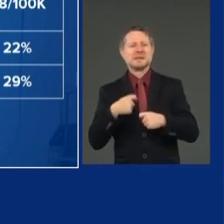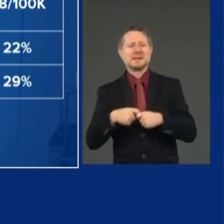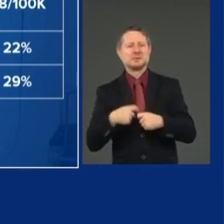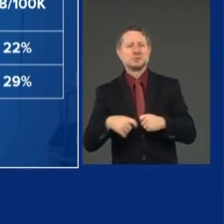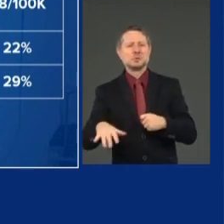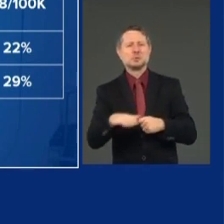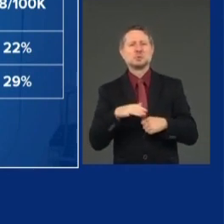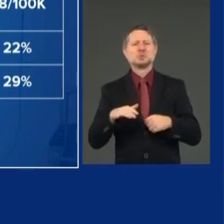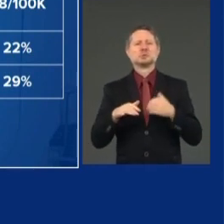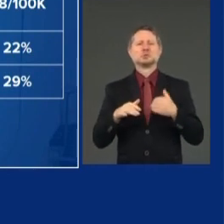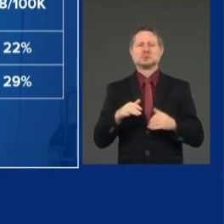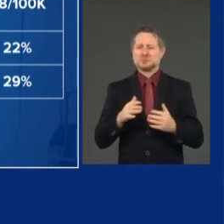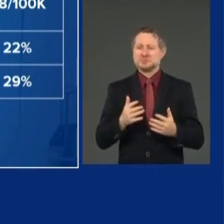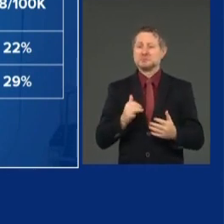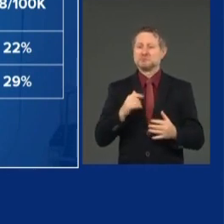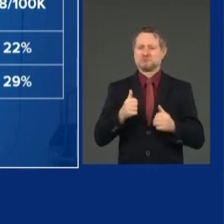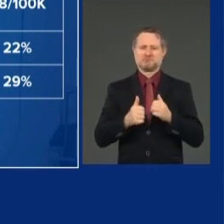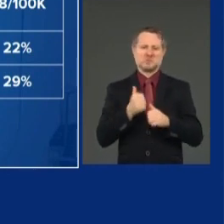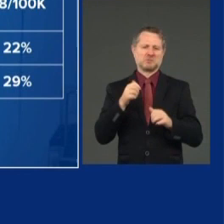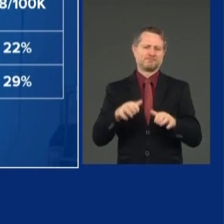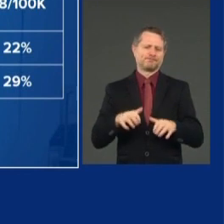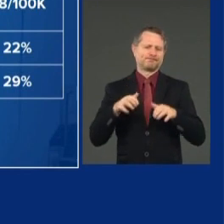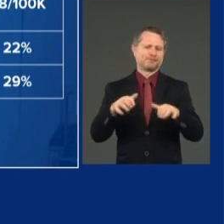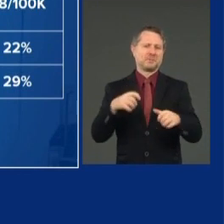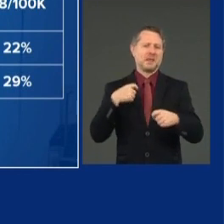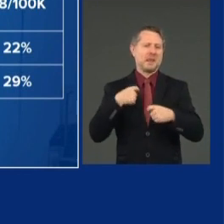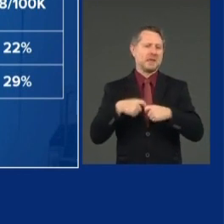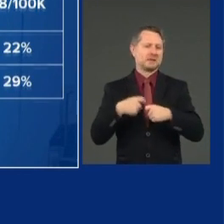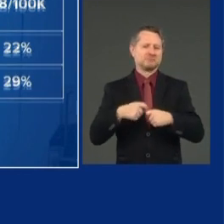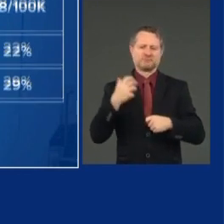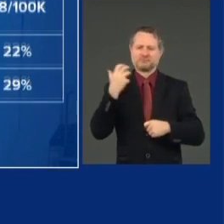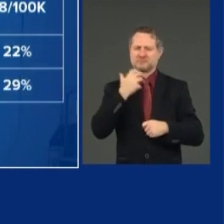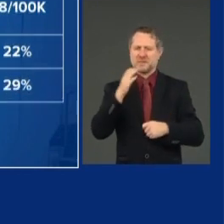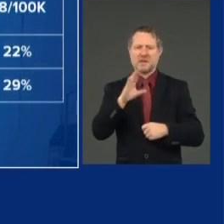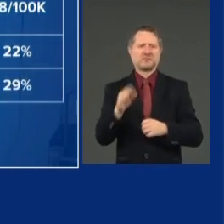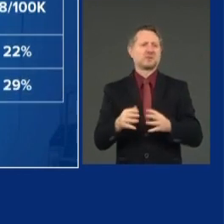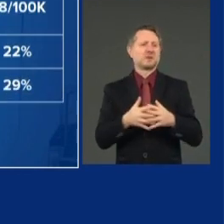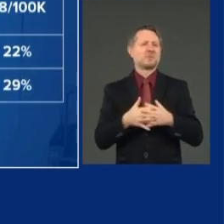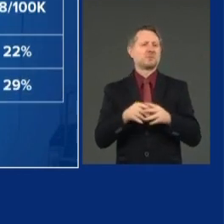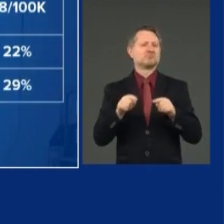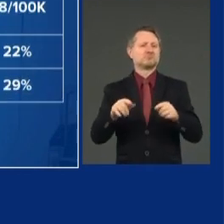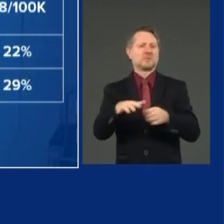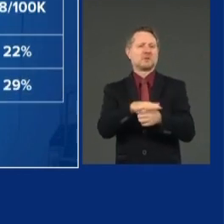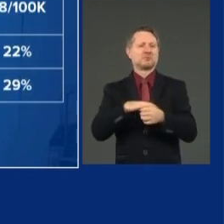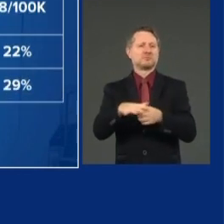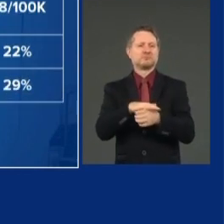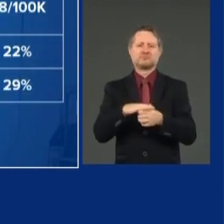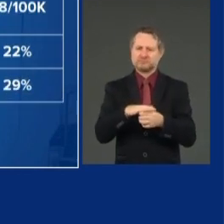SPREAD CONTINUING. LOW INCOME COMMUNITIES, COMMUNITIES OF COLOR.